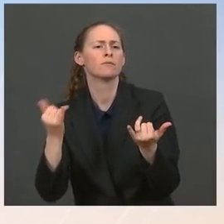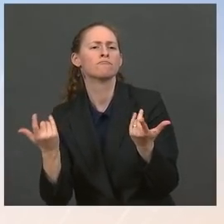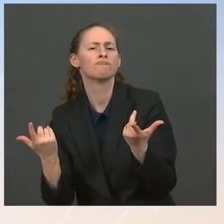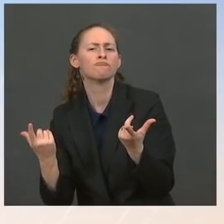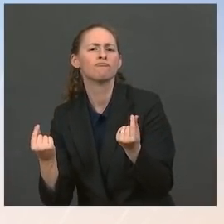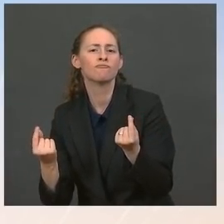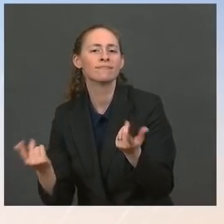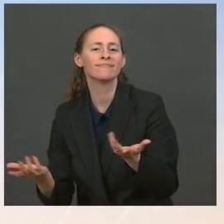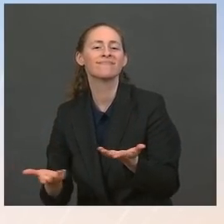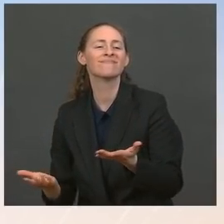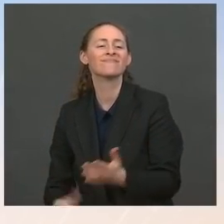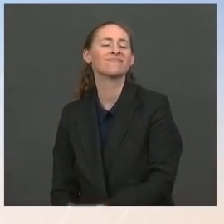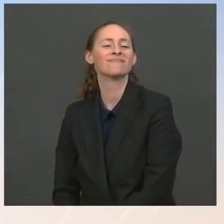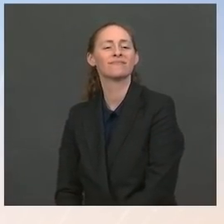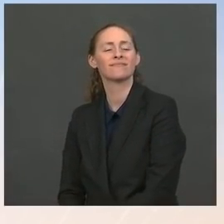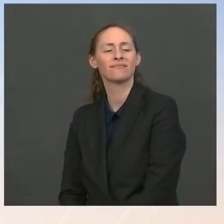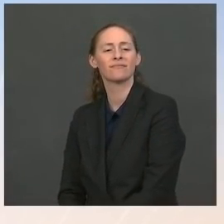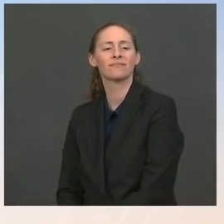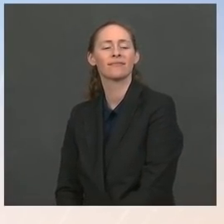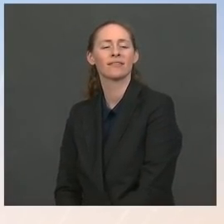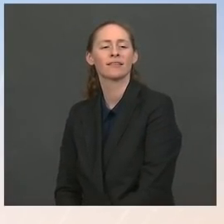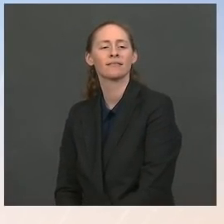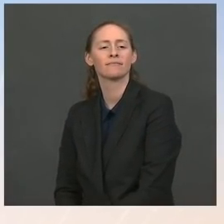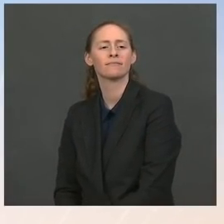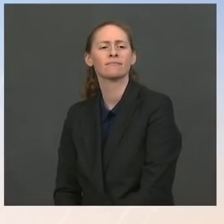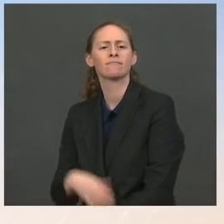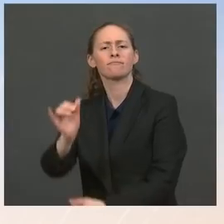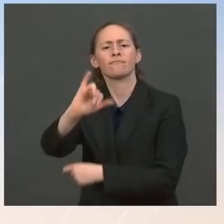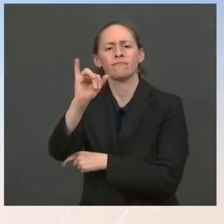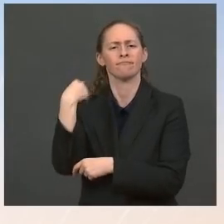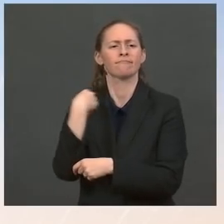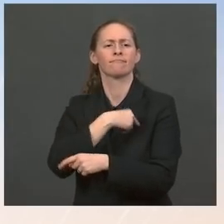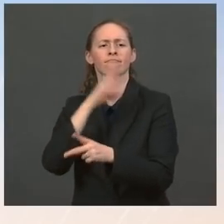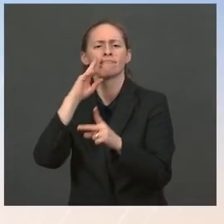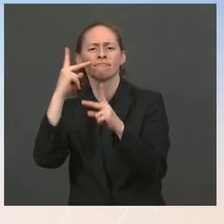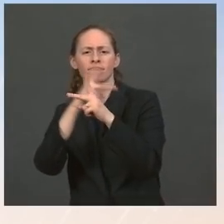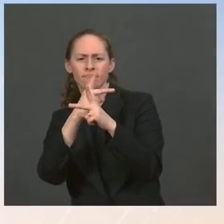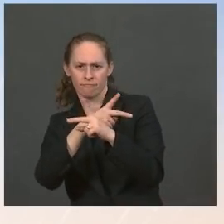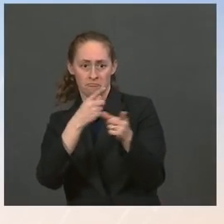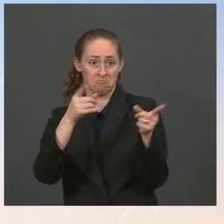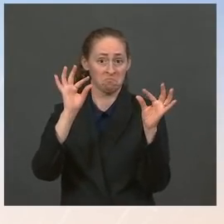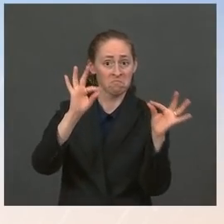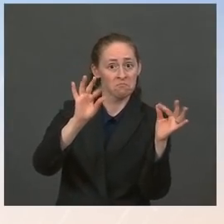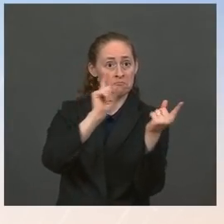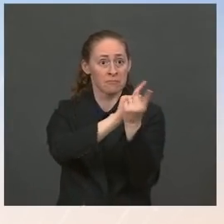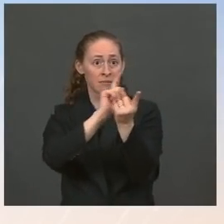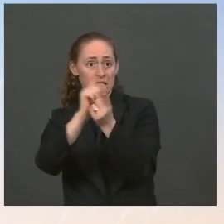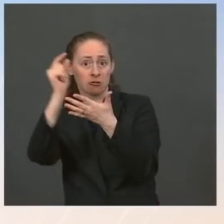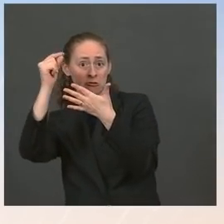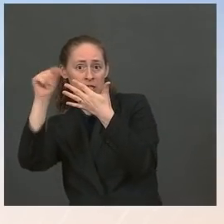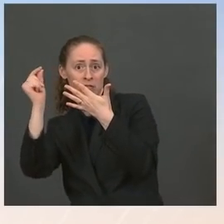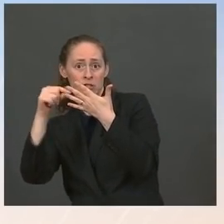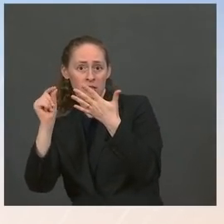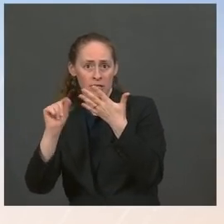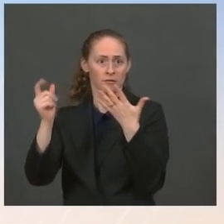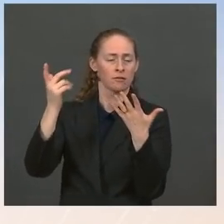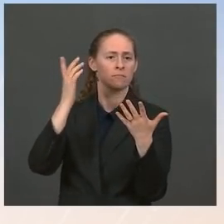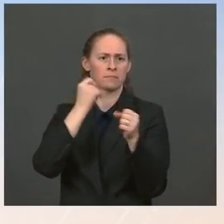We're also interested in some of the performance measures that are being contemplated as part of the second round. But with this legislation, we definitely have the tools